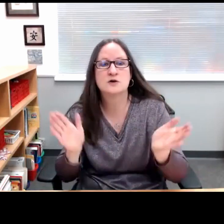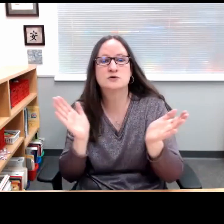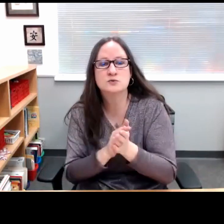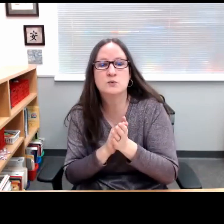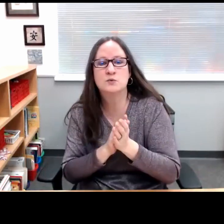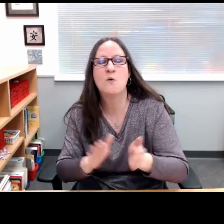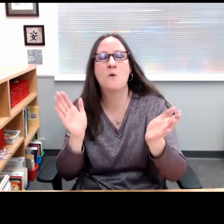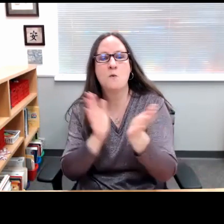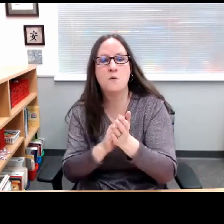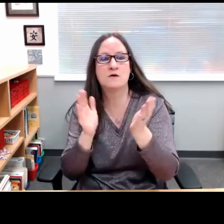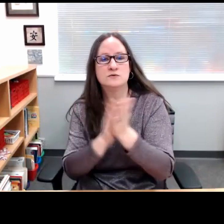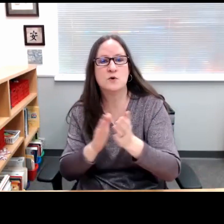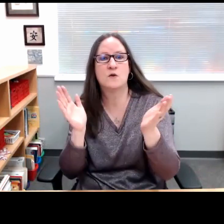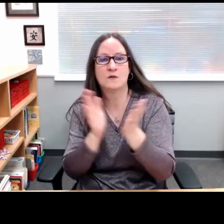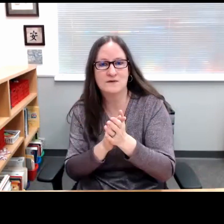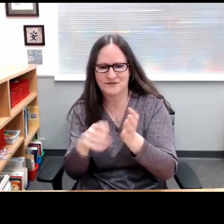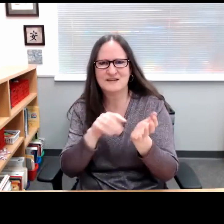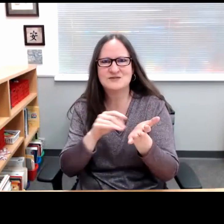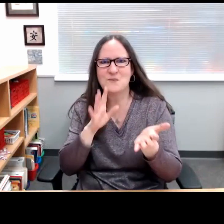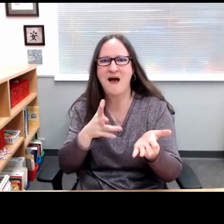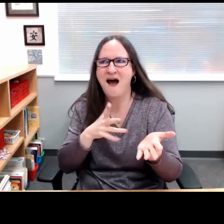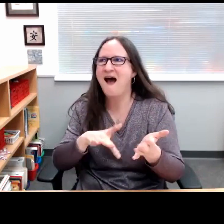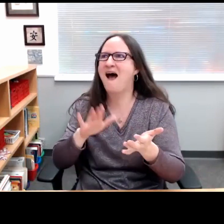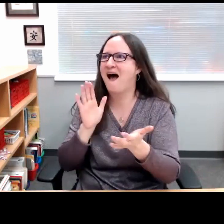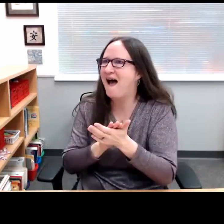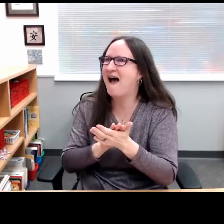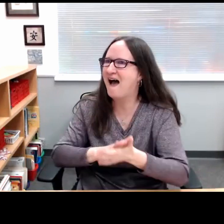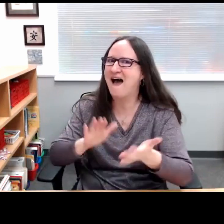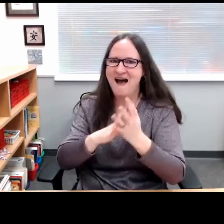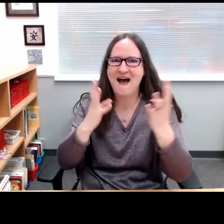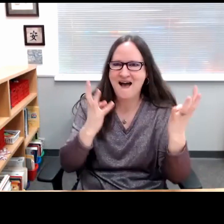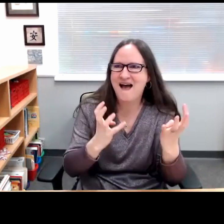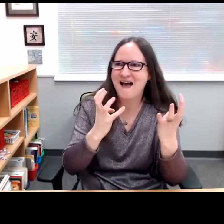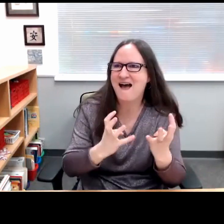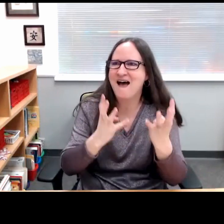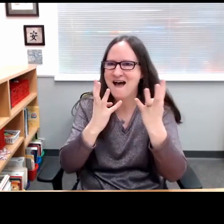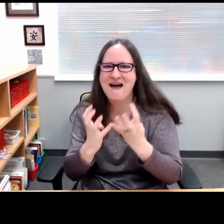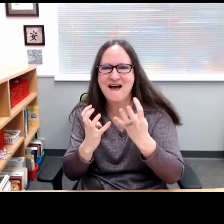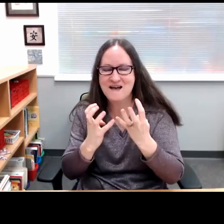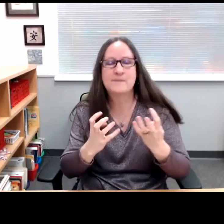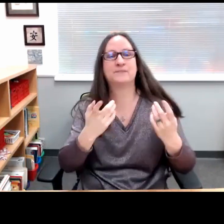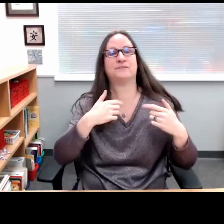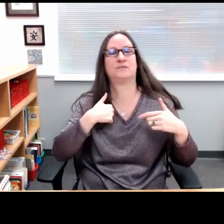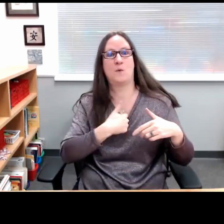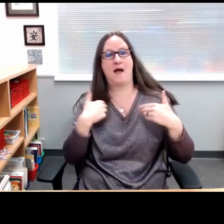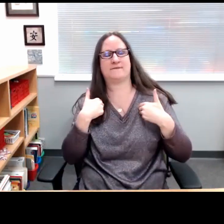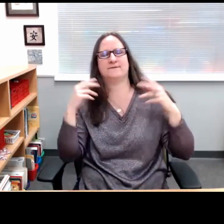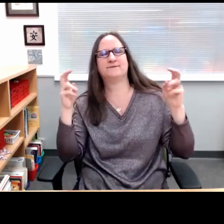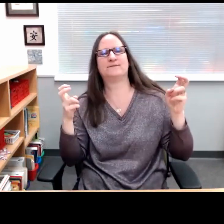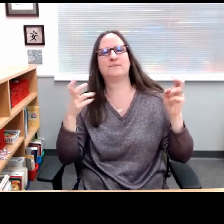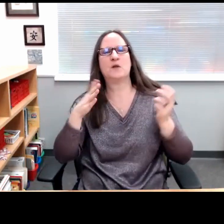So you say 1, 2. 1, 2, 3. And the student will copy along and they'll do one, two and